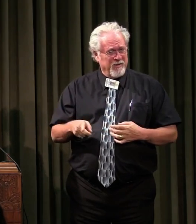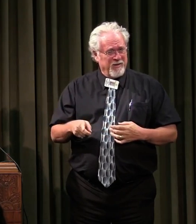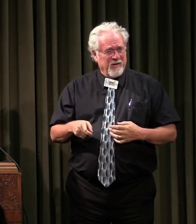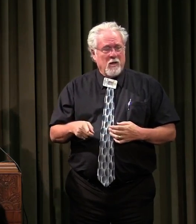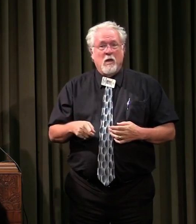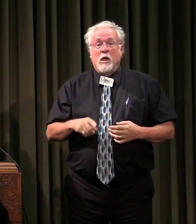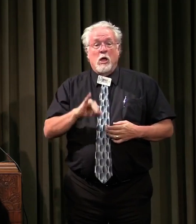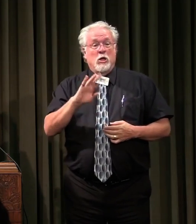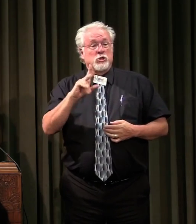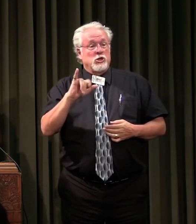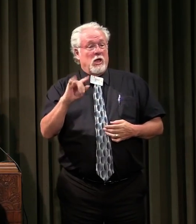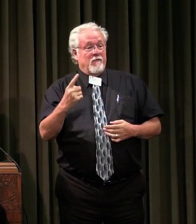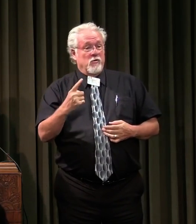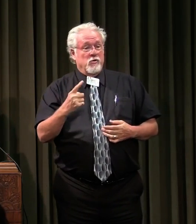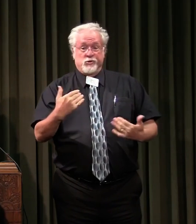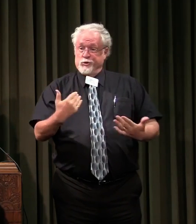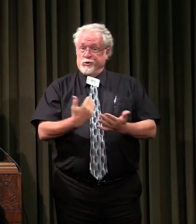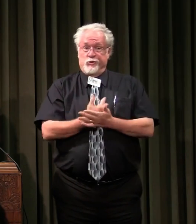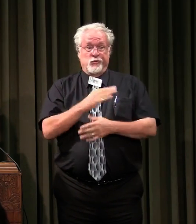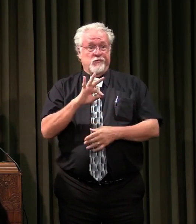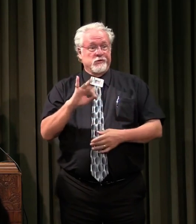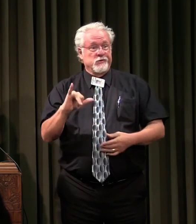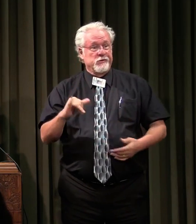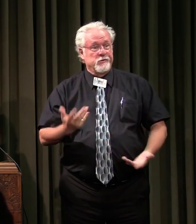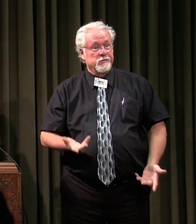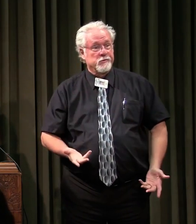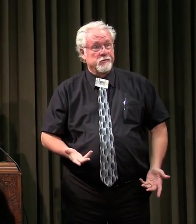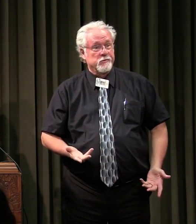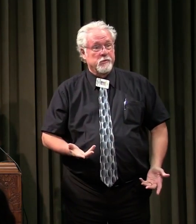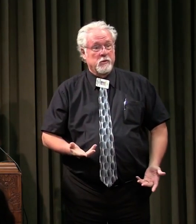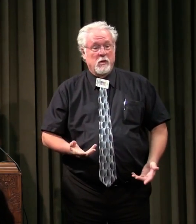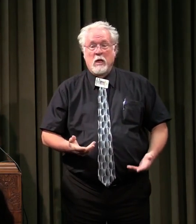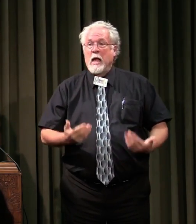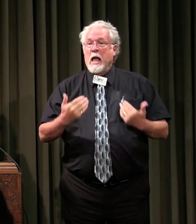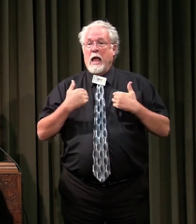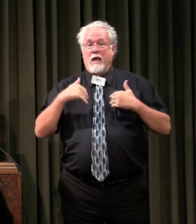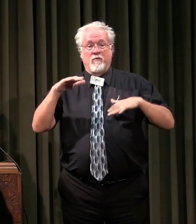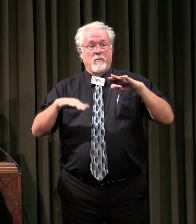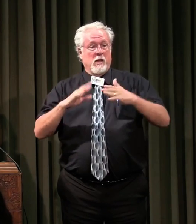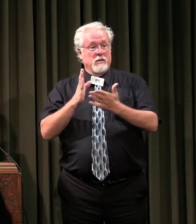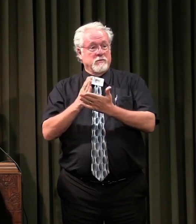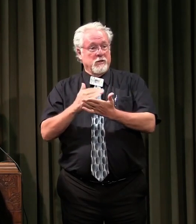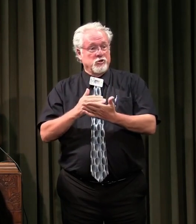July 1st week in the new fiscal year in order to have a balanced budget based on